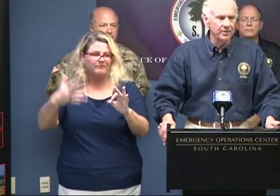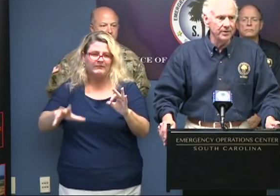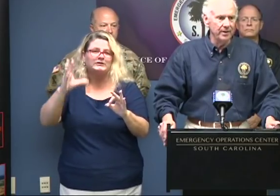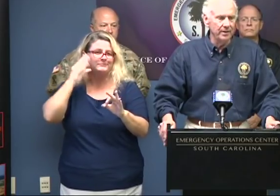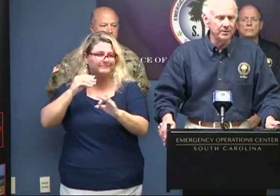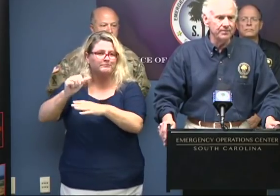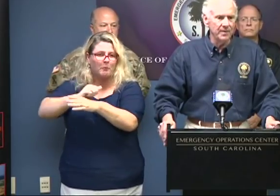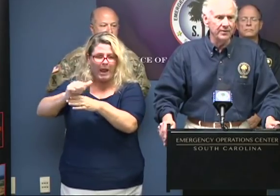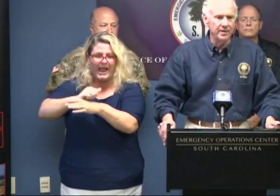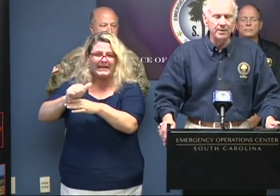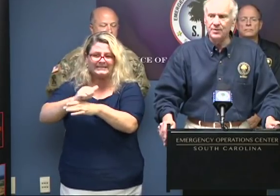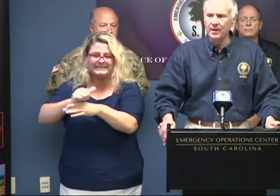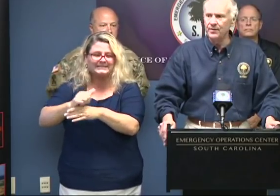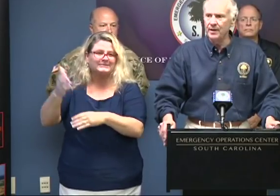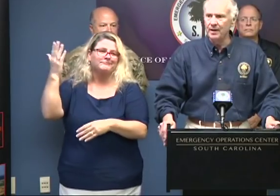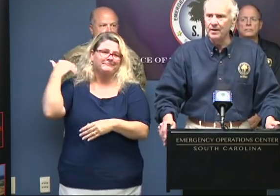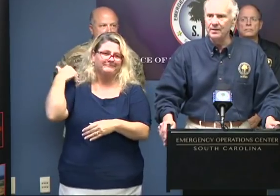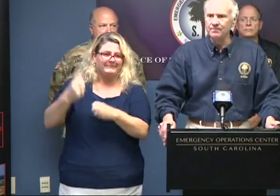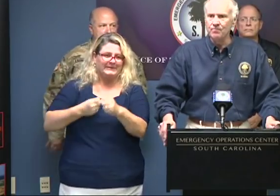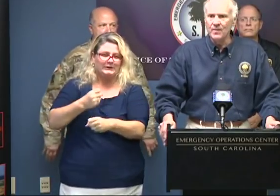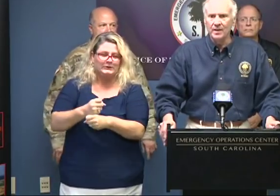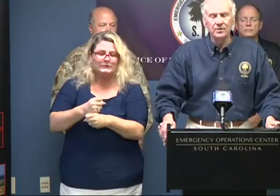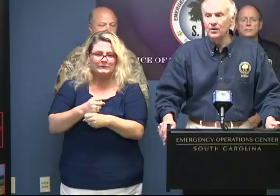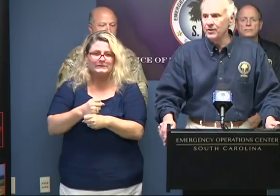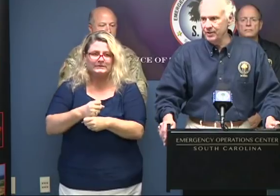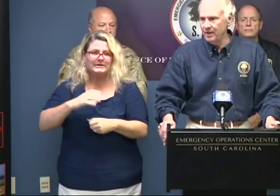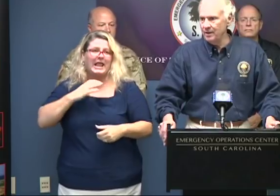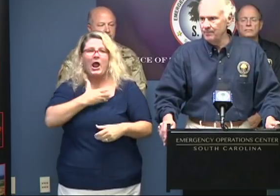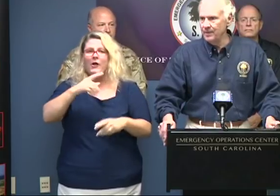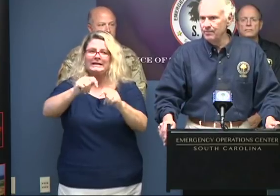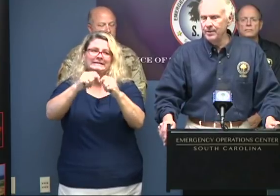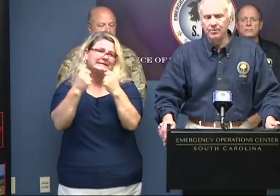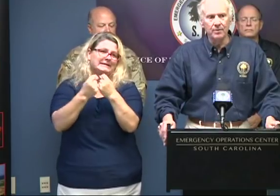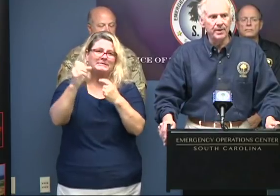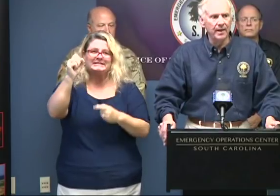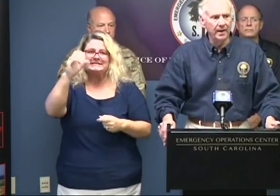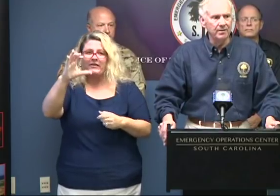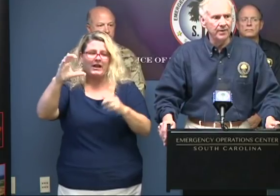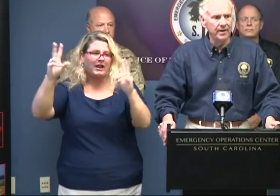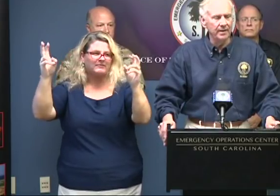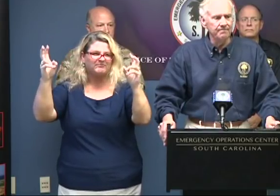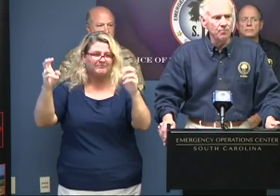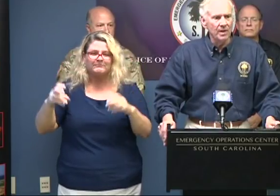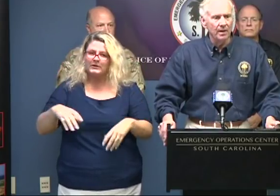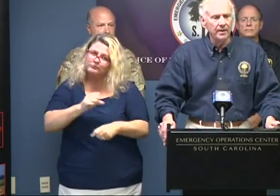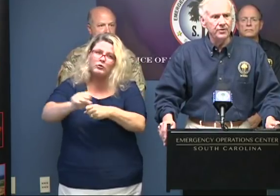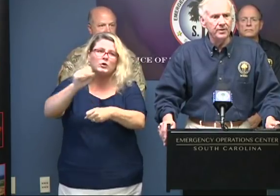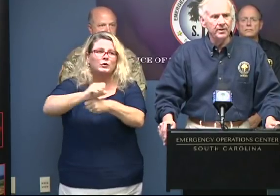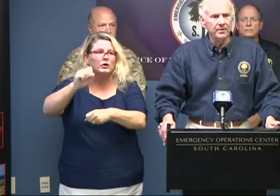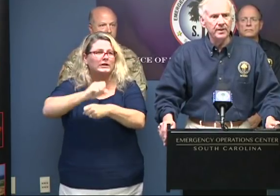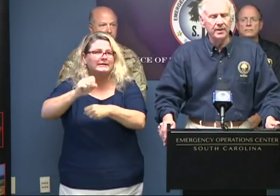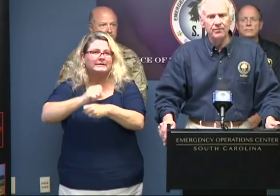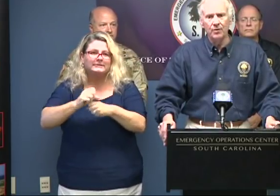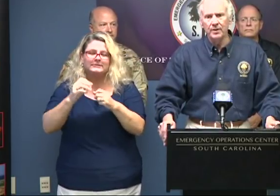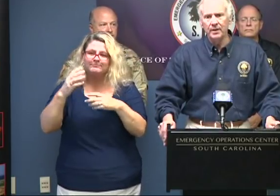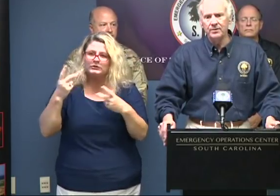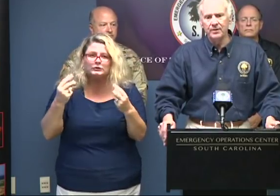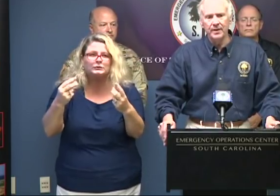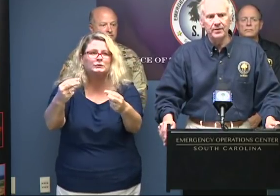in recent years, and Team South Carolina is on the job. People are being activated. I issued the executive order yesterday